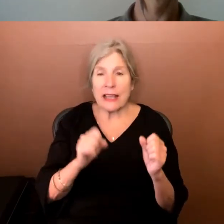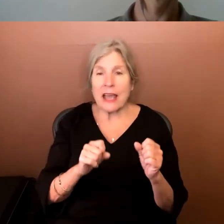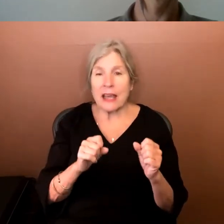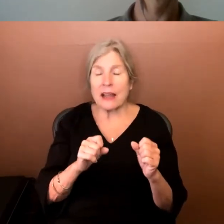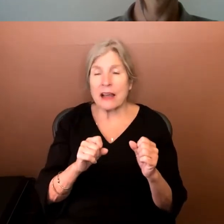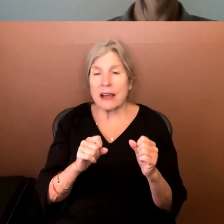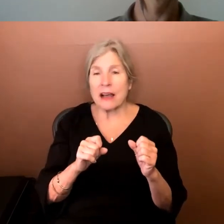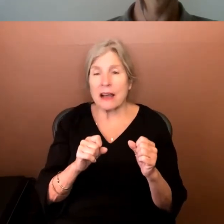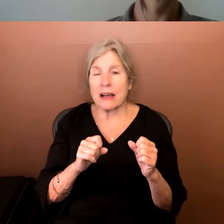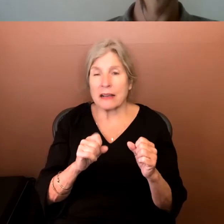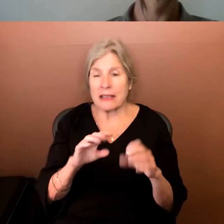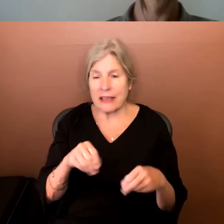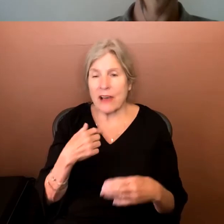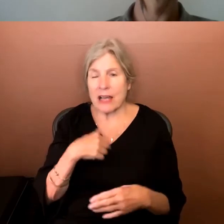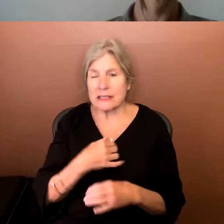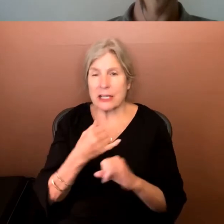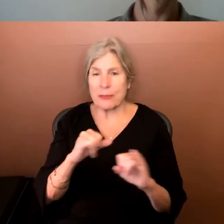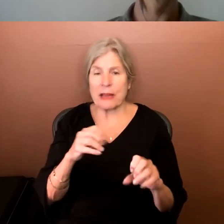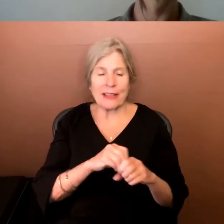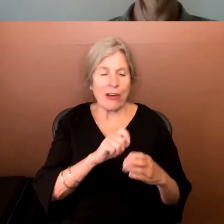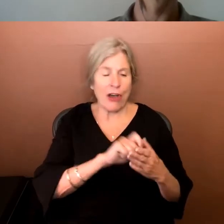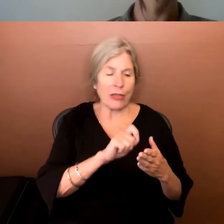in the authoring process now where